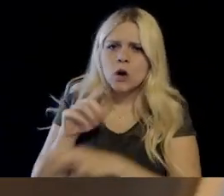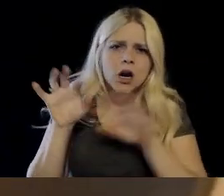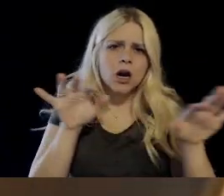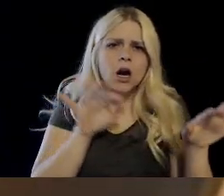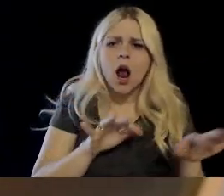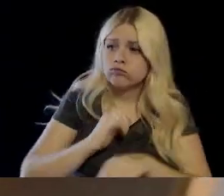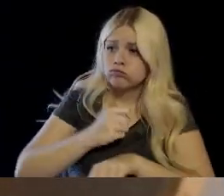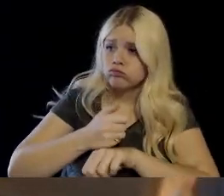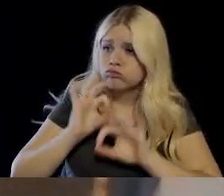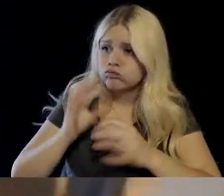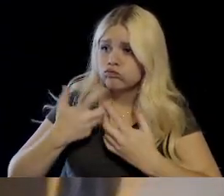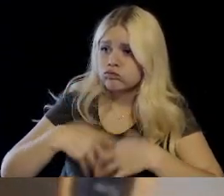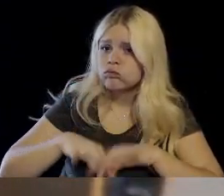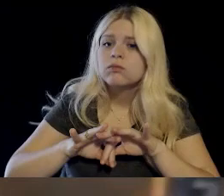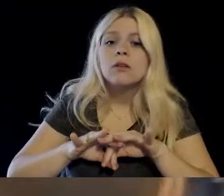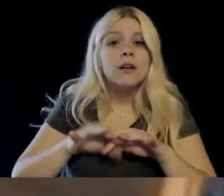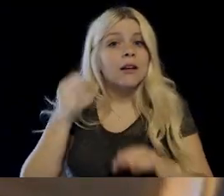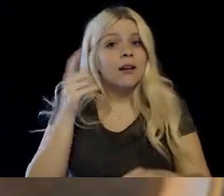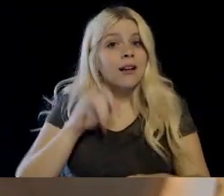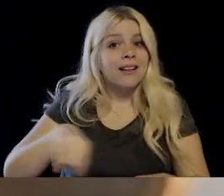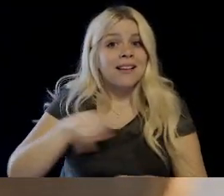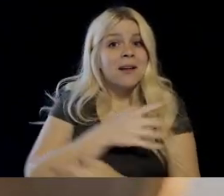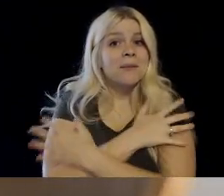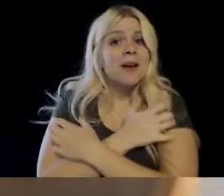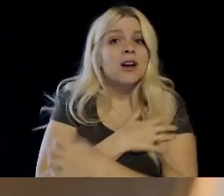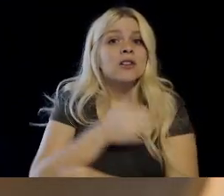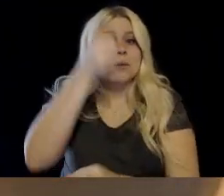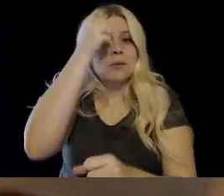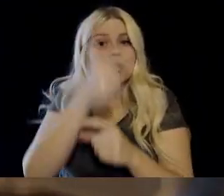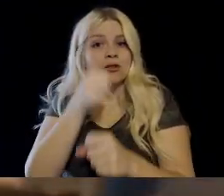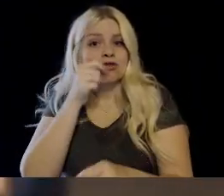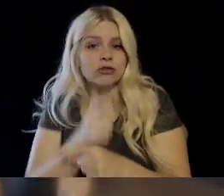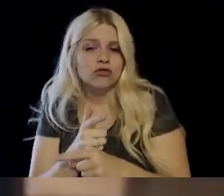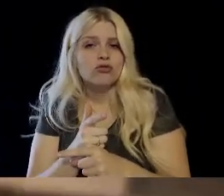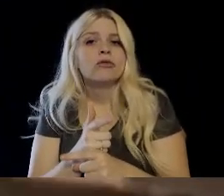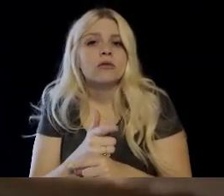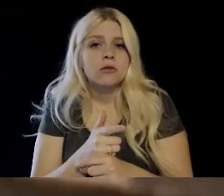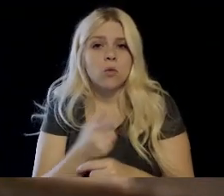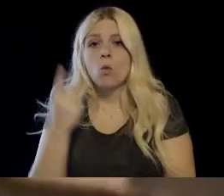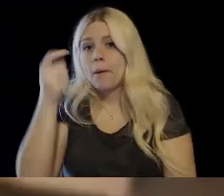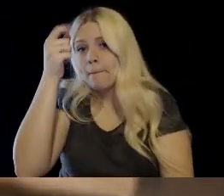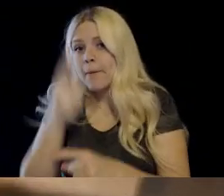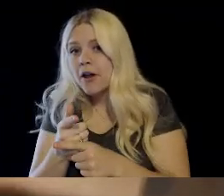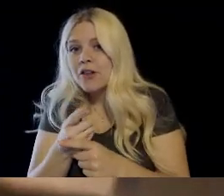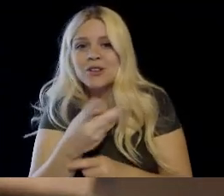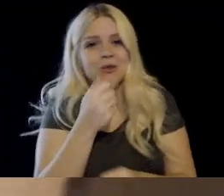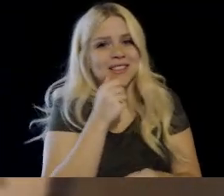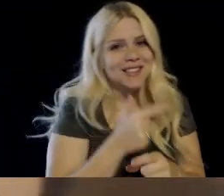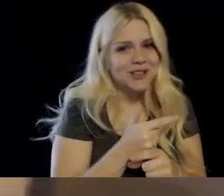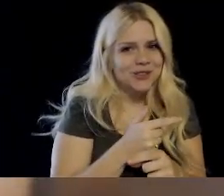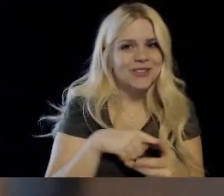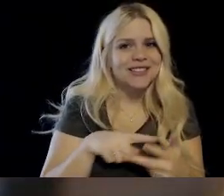are siblings, Rachel. Brother and two sisters. And, they're actually rescue bears. Their